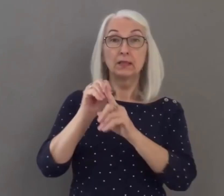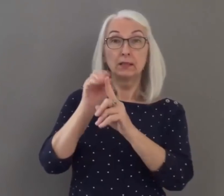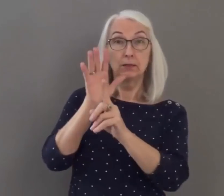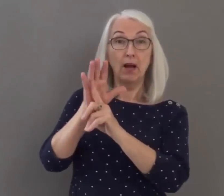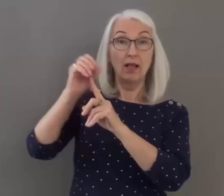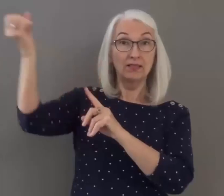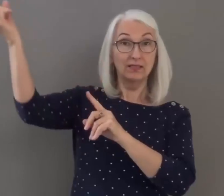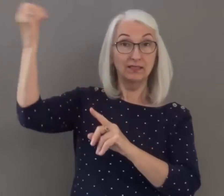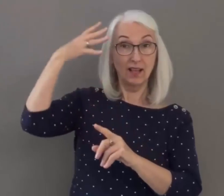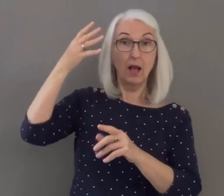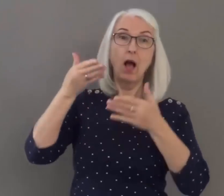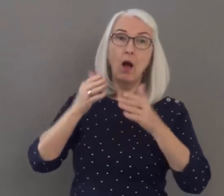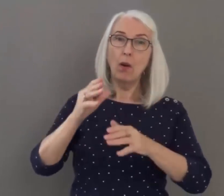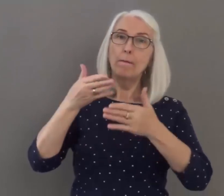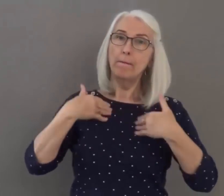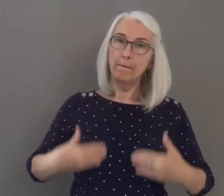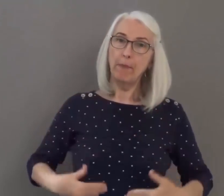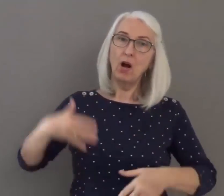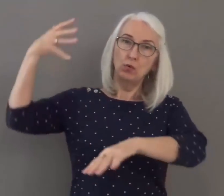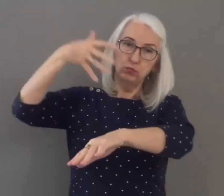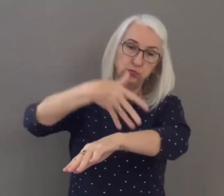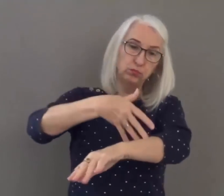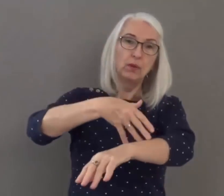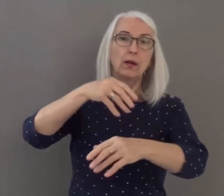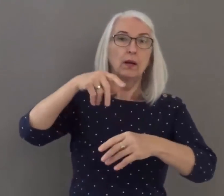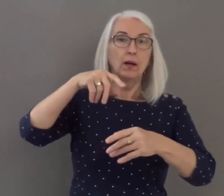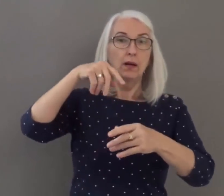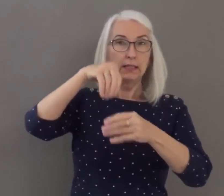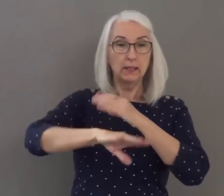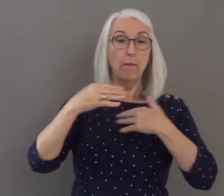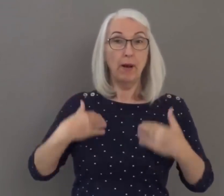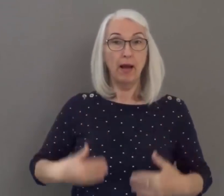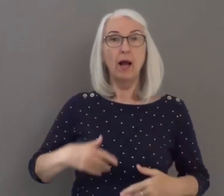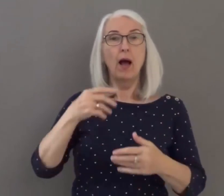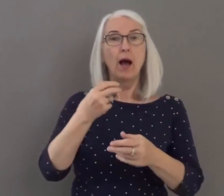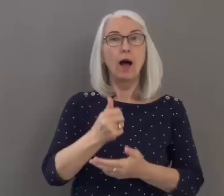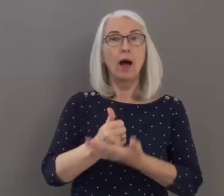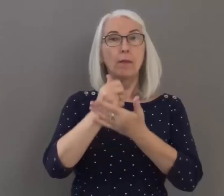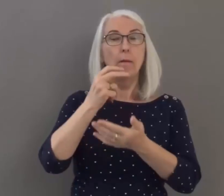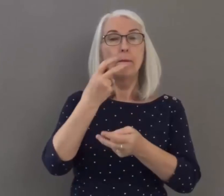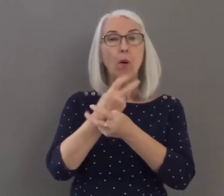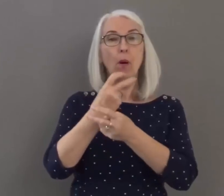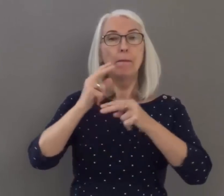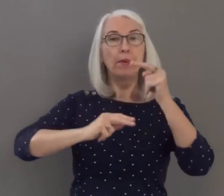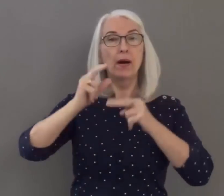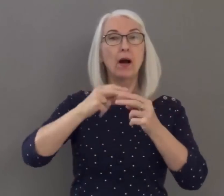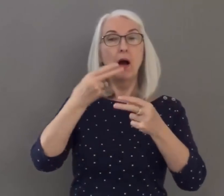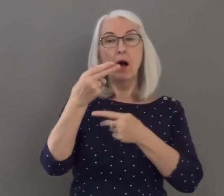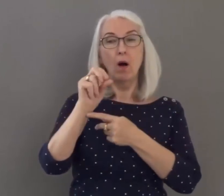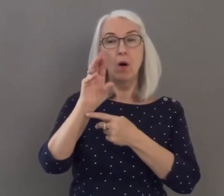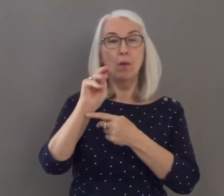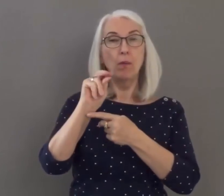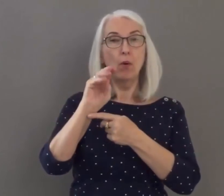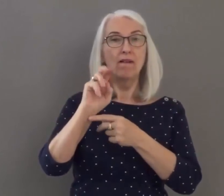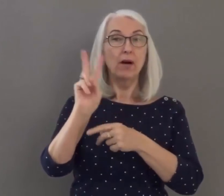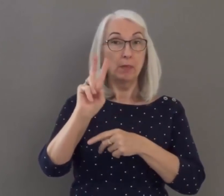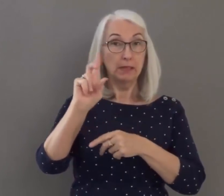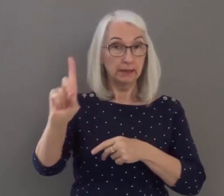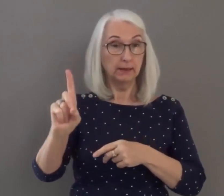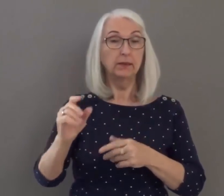Exposure to sunlight allows the body to make the bone-building hormone vitamin D.